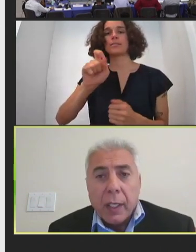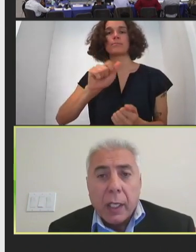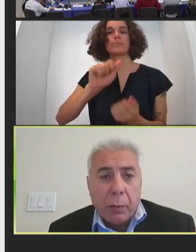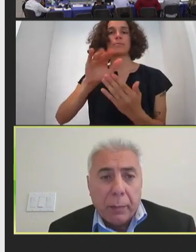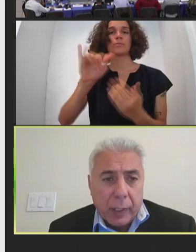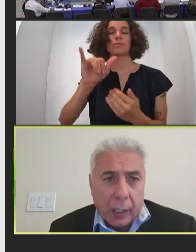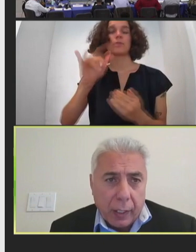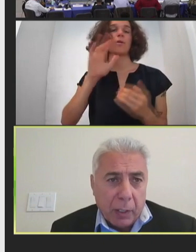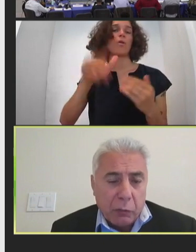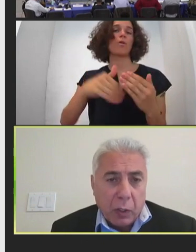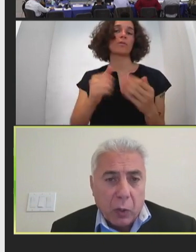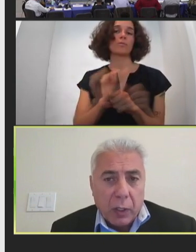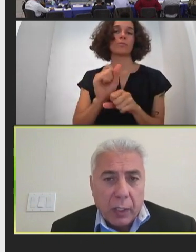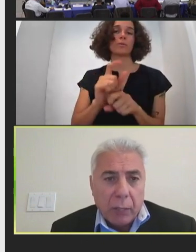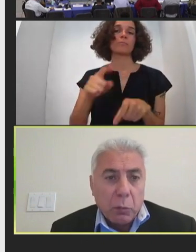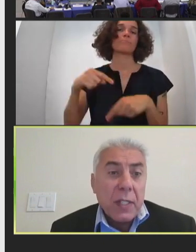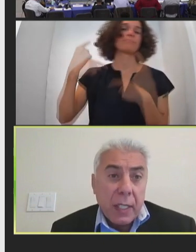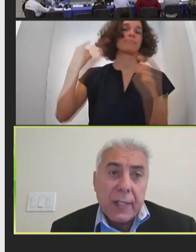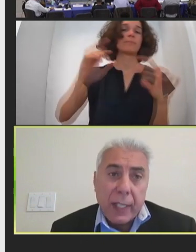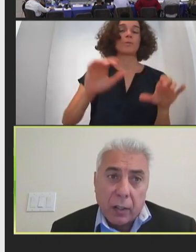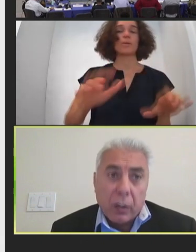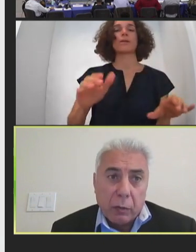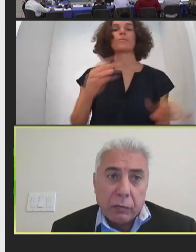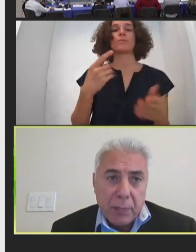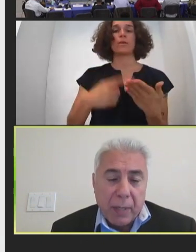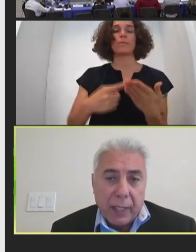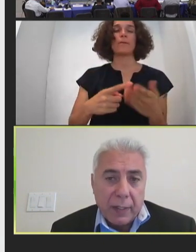and we've been talking about for a long time, we still see a lot of disparities